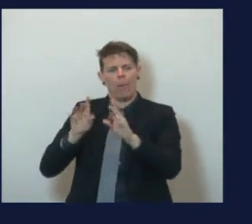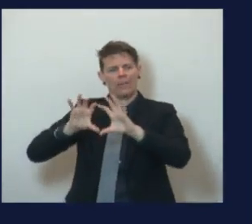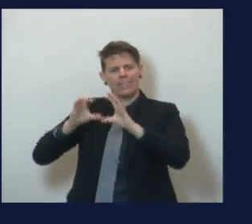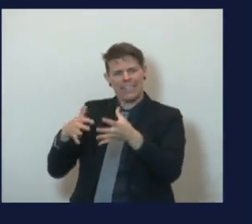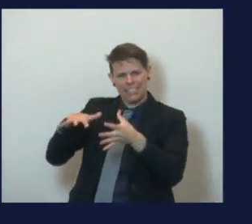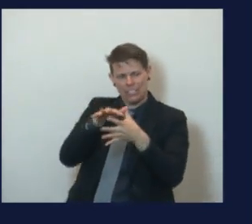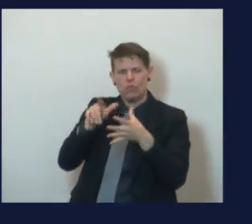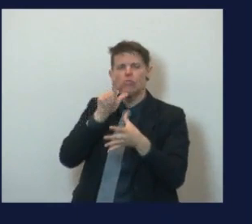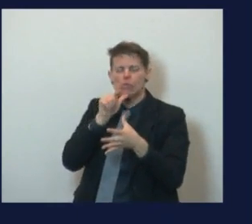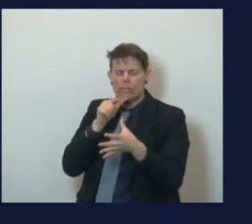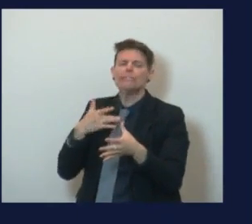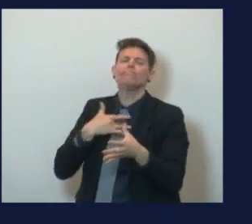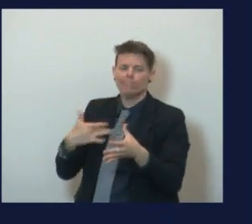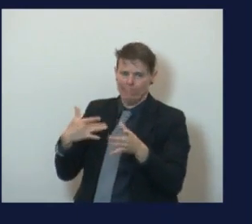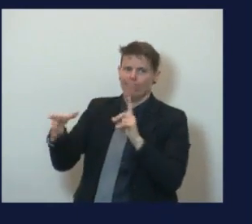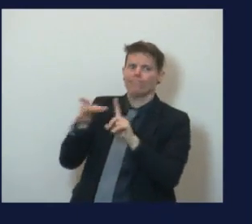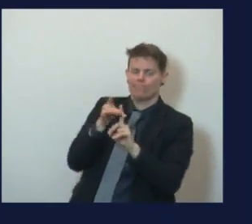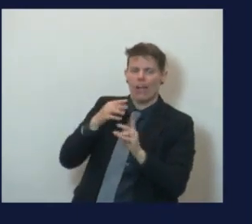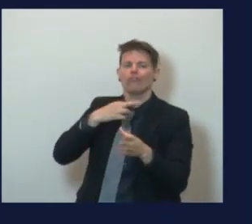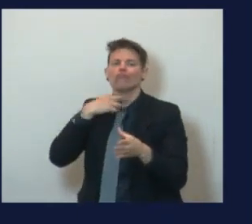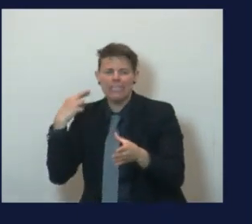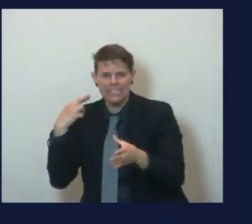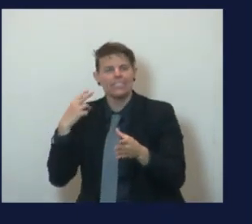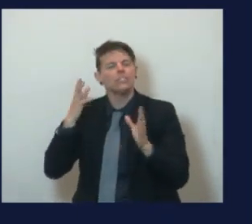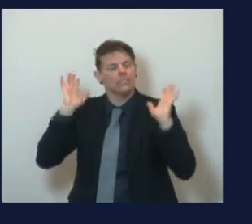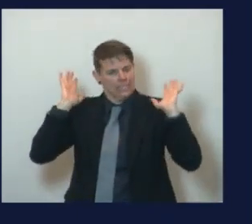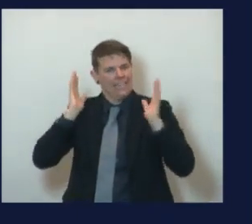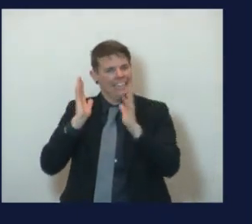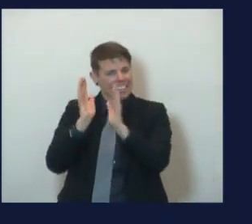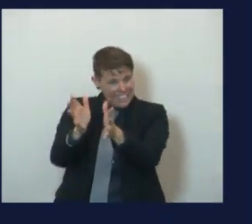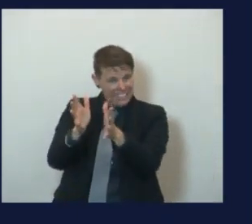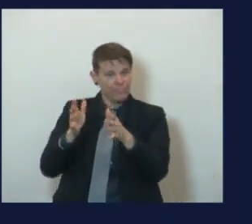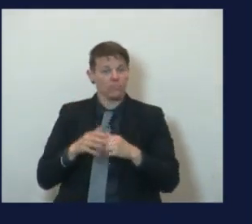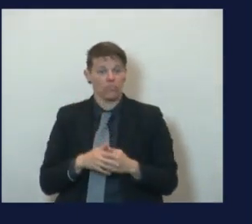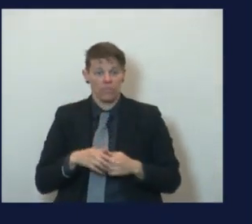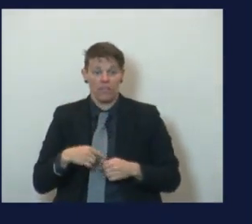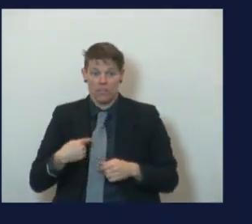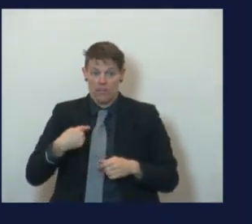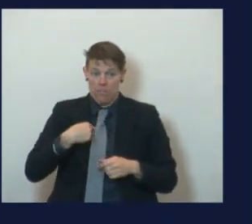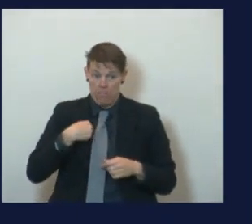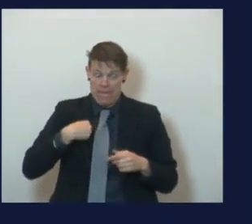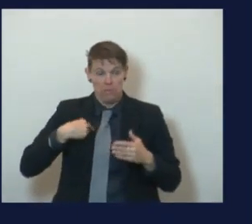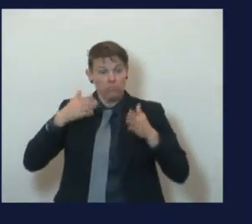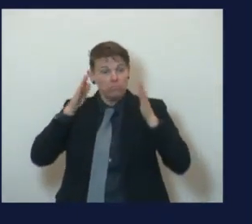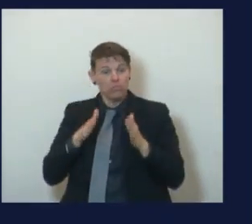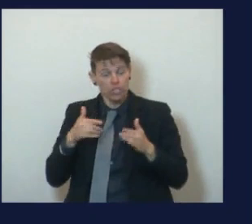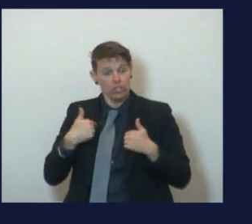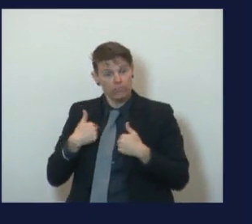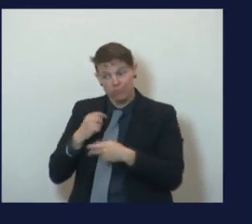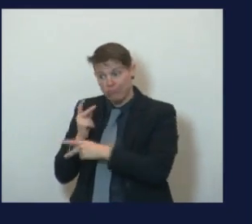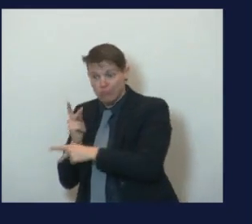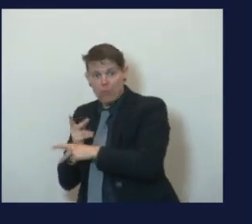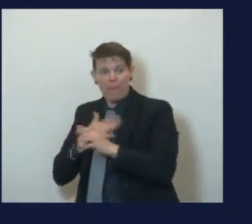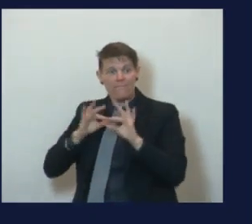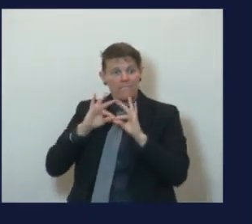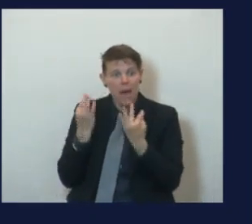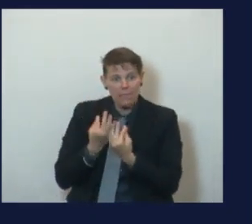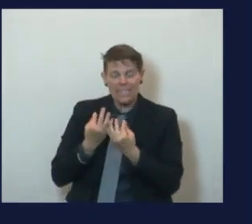AND DO WHATEVER YOU CAN TO KEEP PROTECTING VULNERABLE POPULATIONS. DO EVERYTHING YOU CAN.